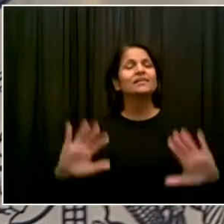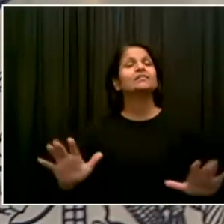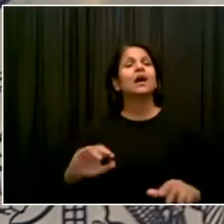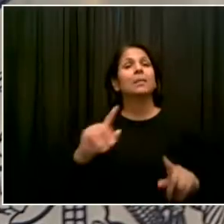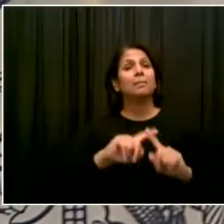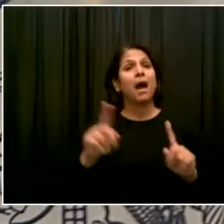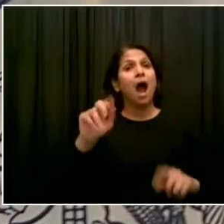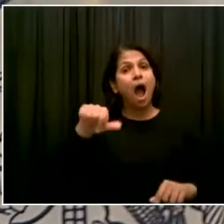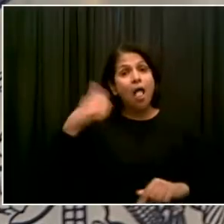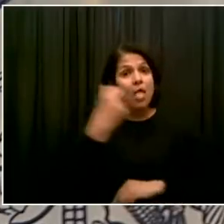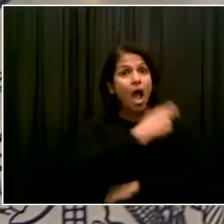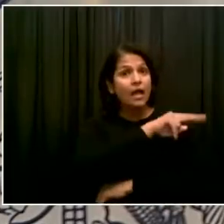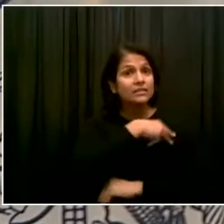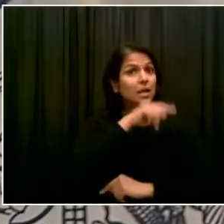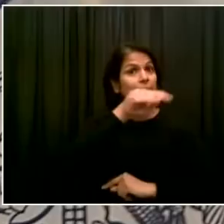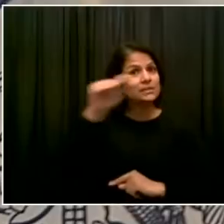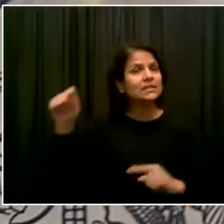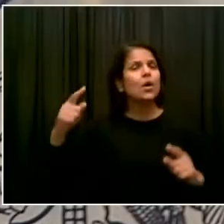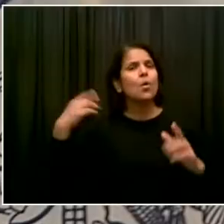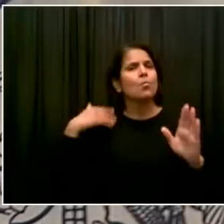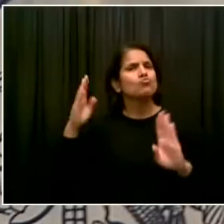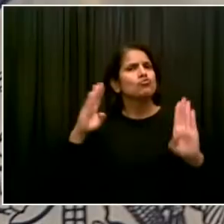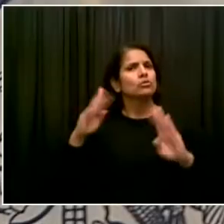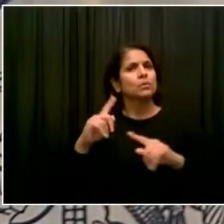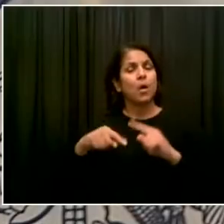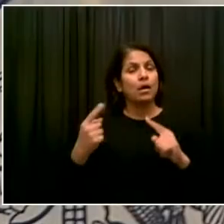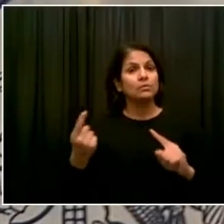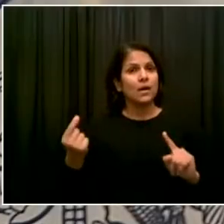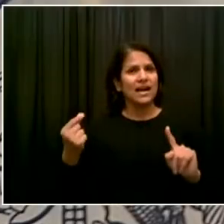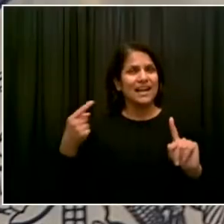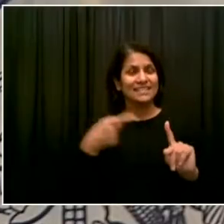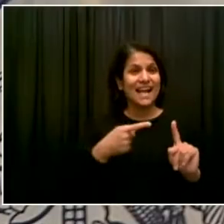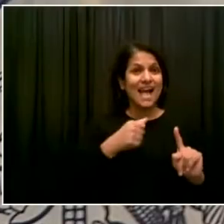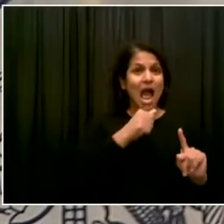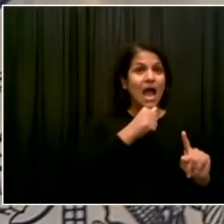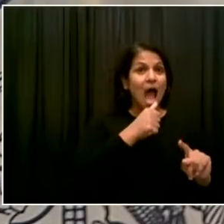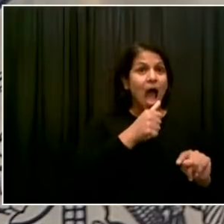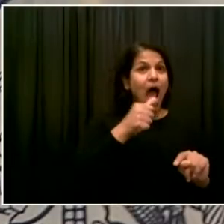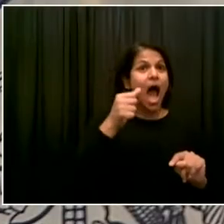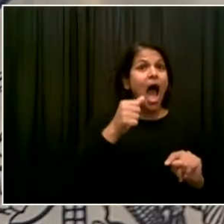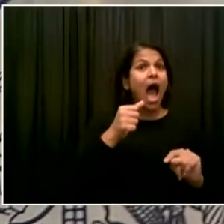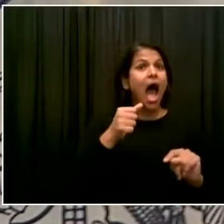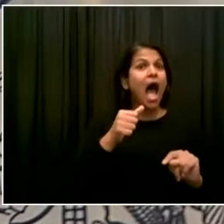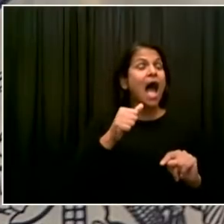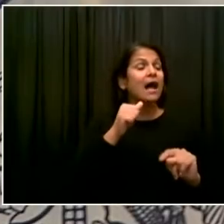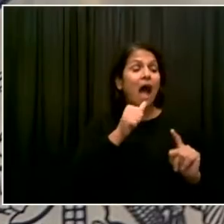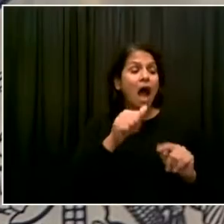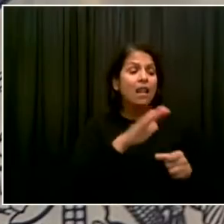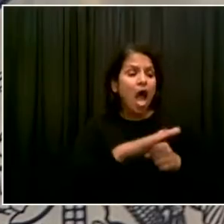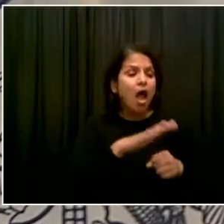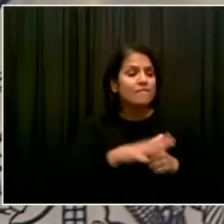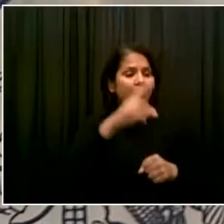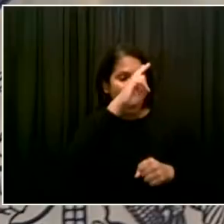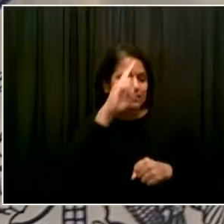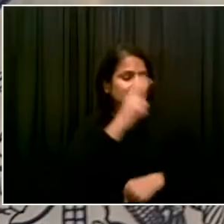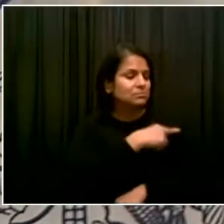IT'S NOT AN ISSUE OF BEDS ANYMORE, IT'S A STAFFING ISSUE.